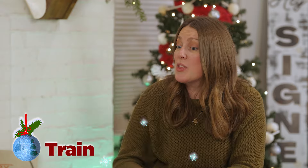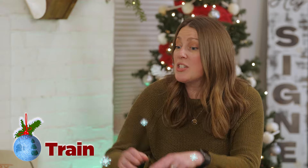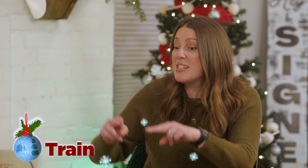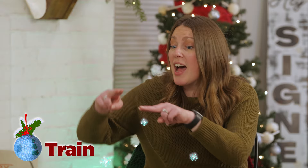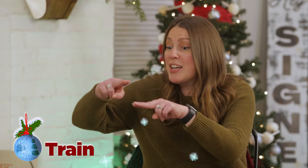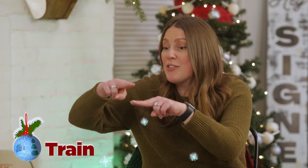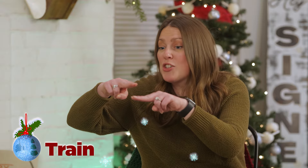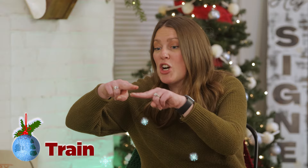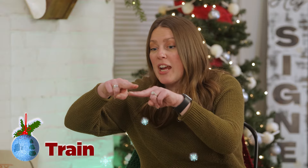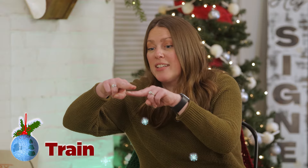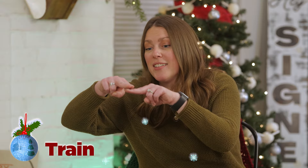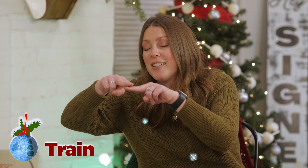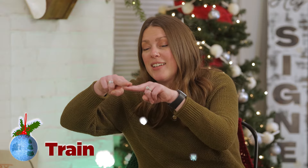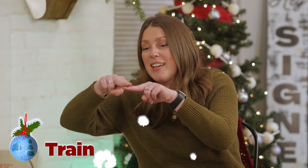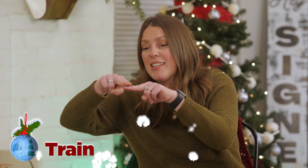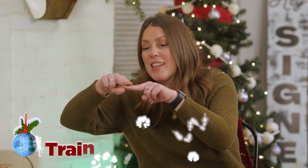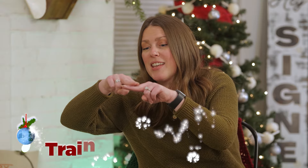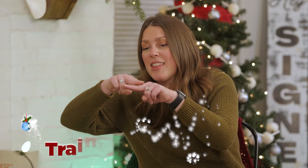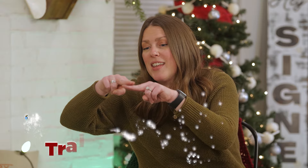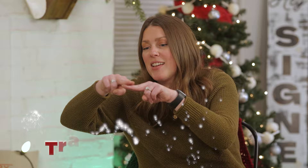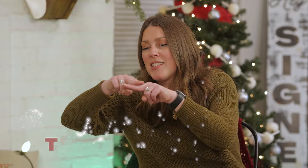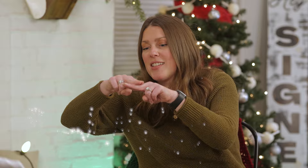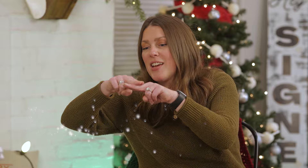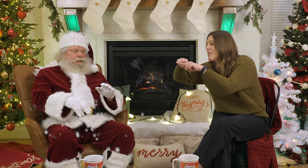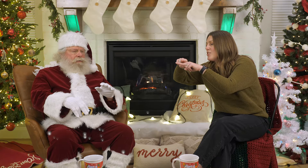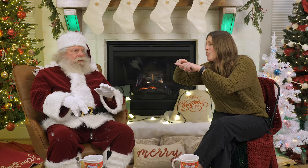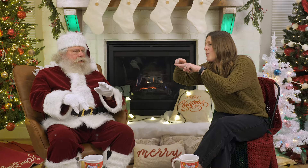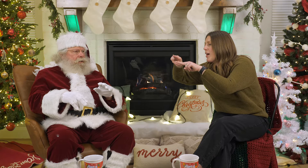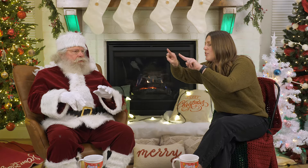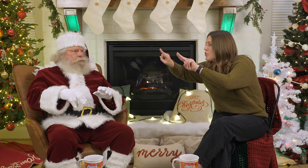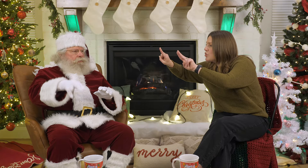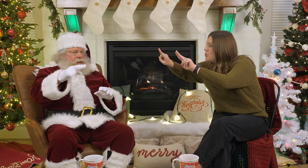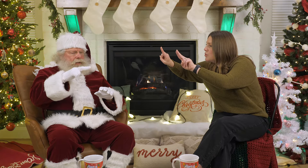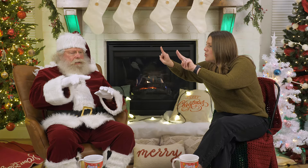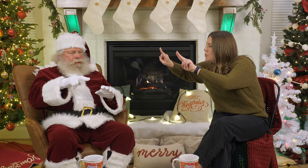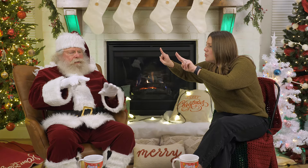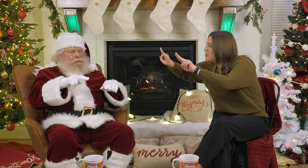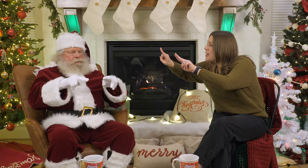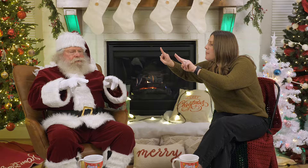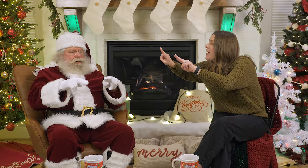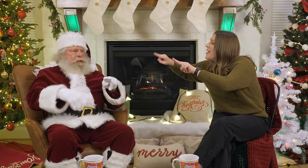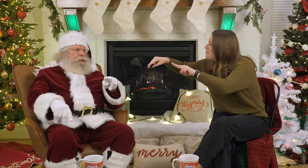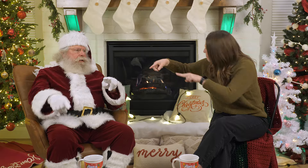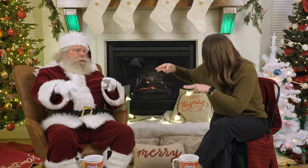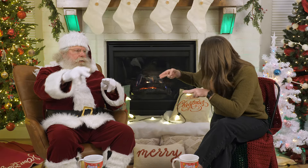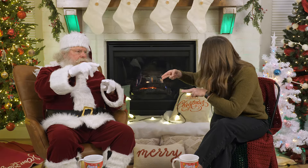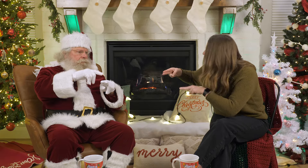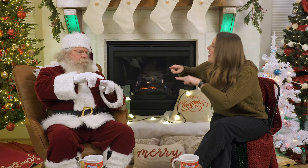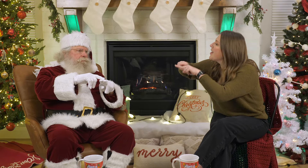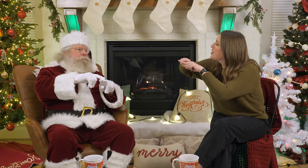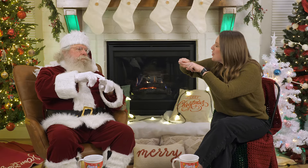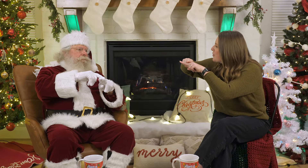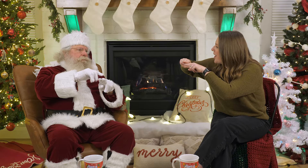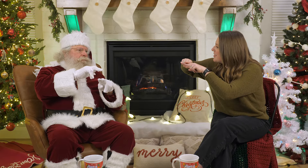this time for train is like this. So you have your track here. Correct.